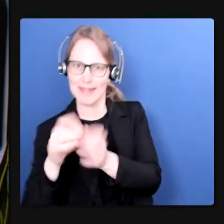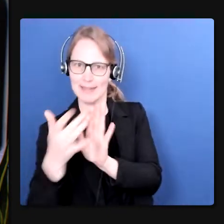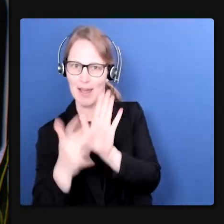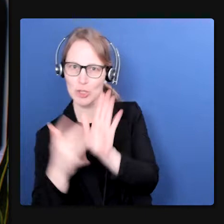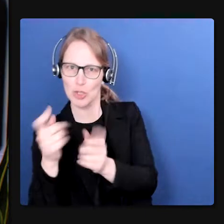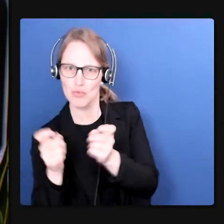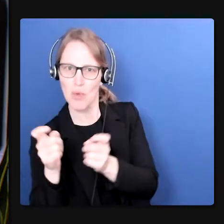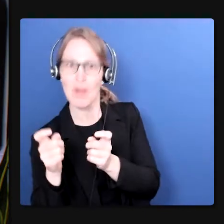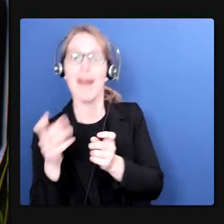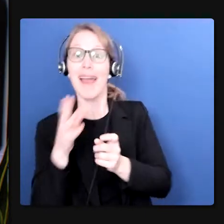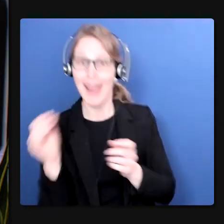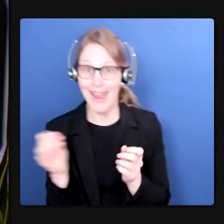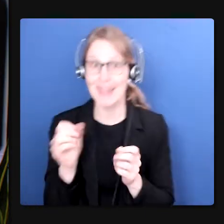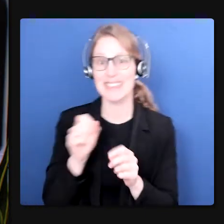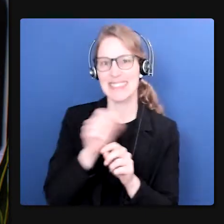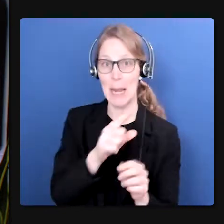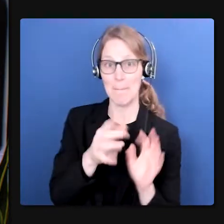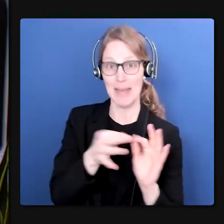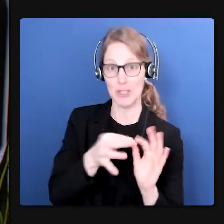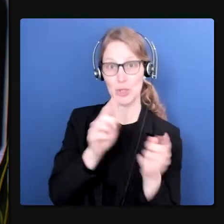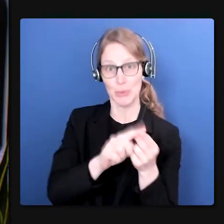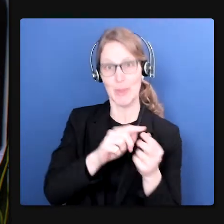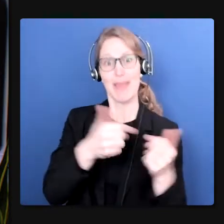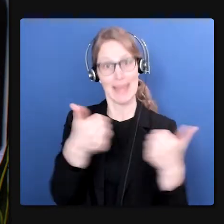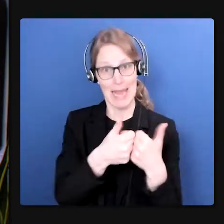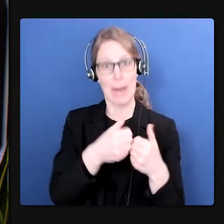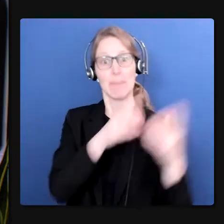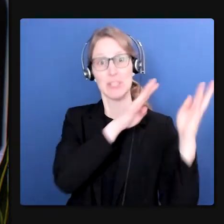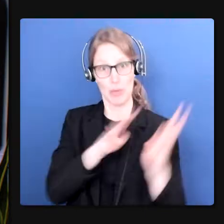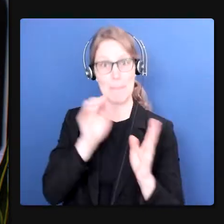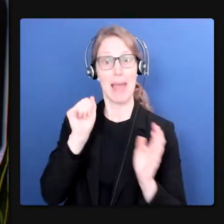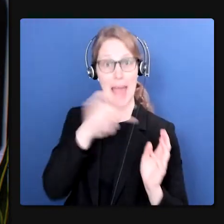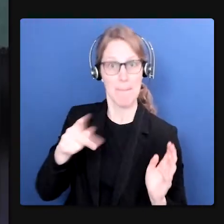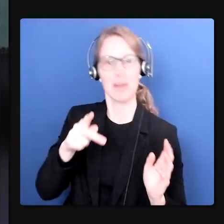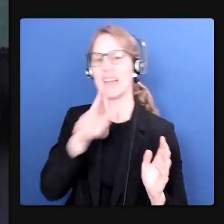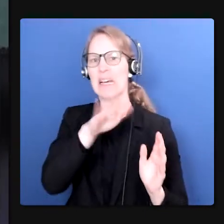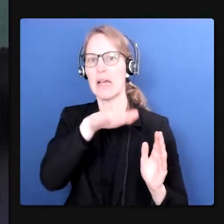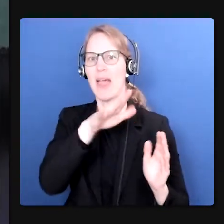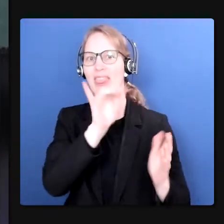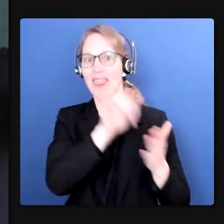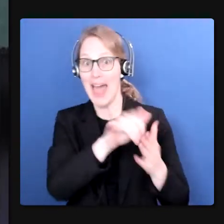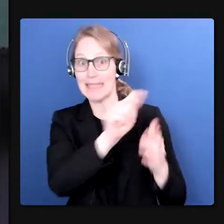and send the message to the game streaming app, asking it to swap to that layout. You can also send a message